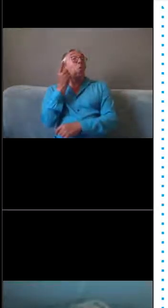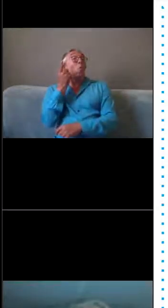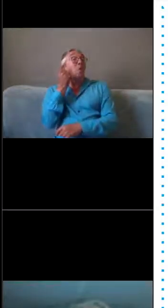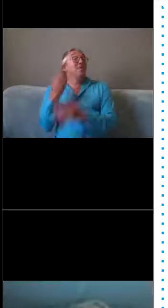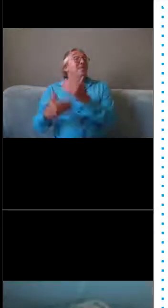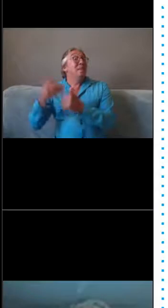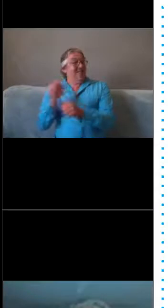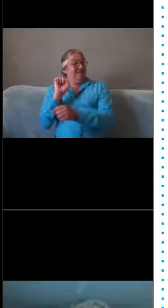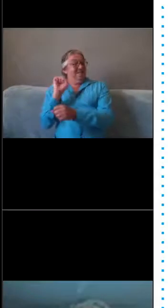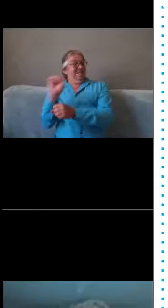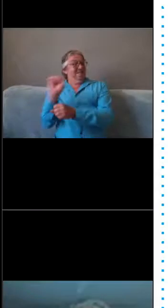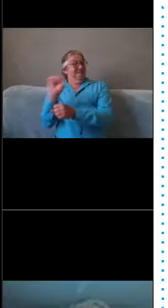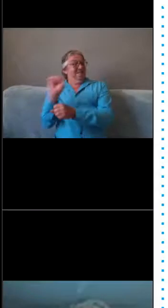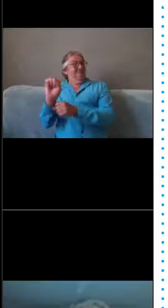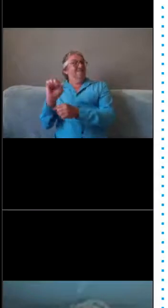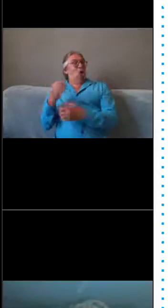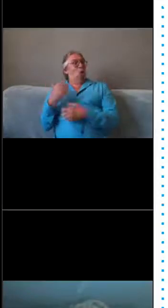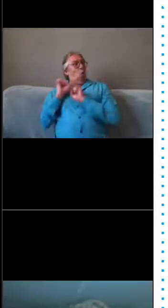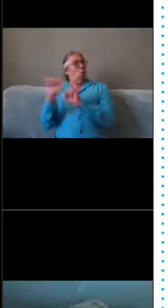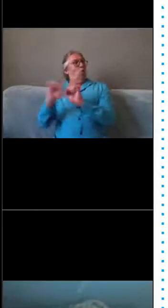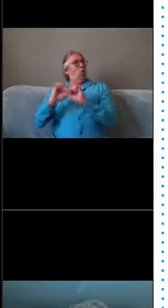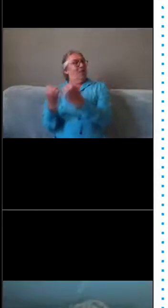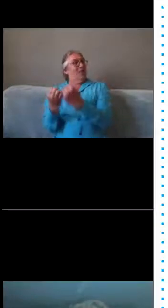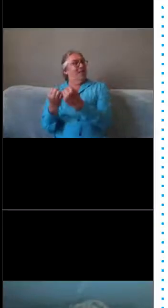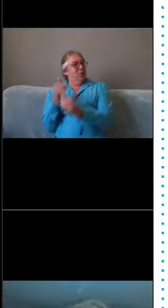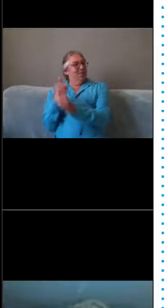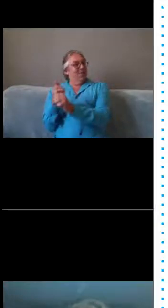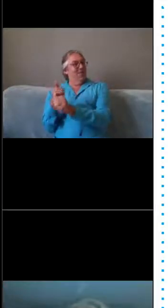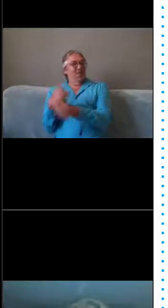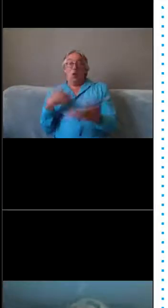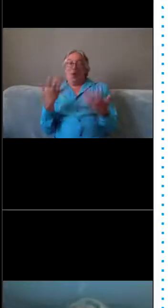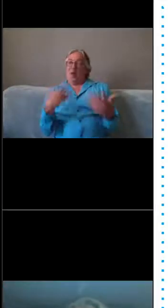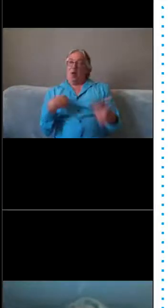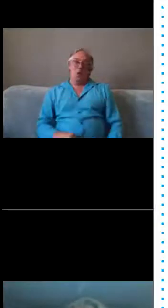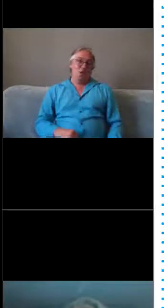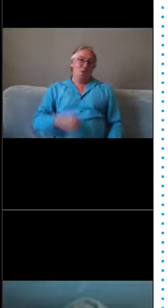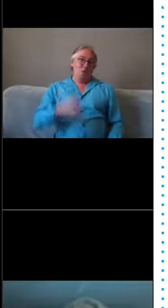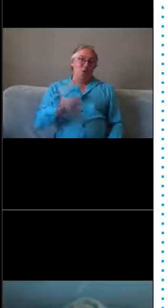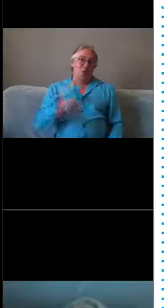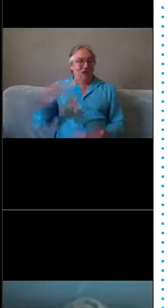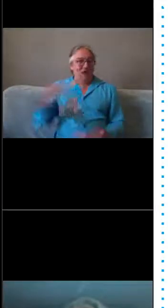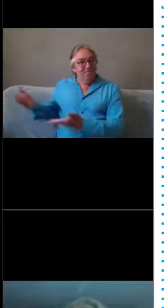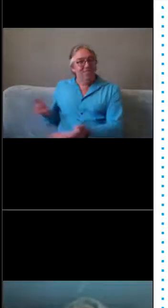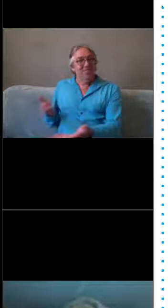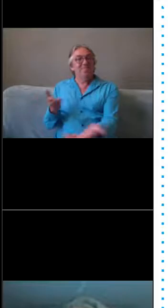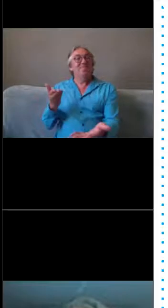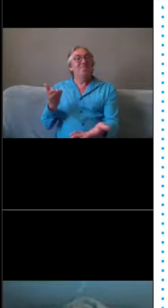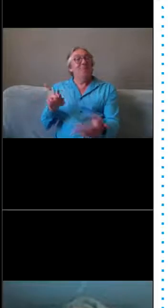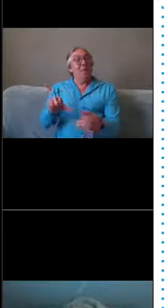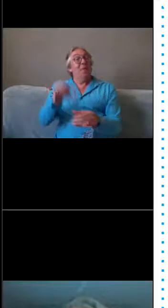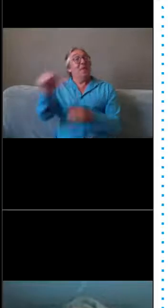That would be it for key action 2. And then we'll move to key action 3 which is